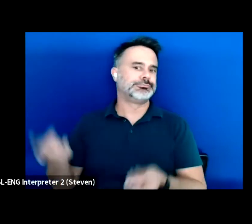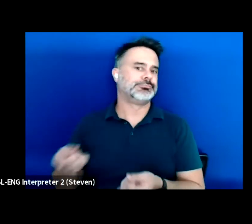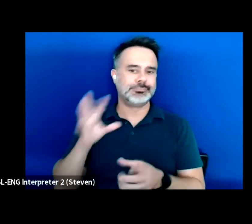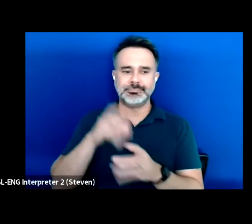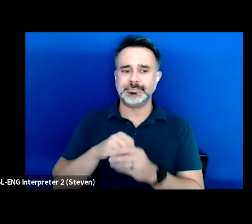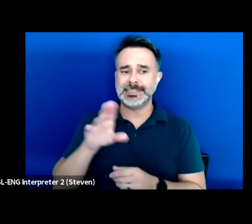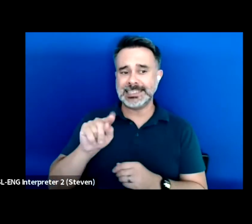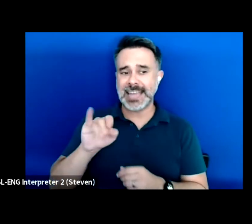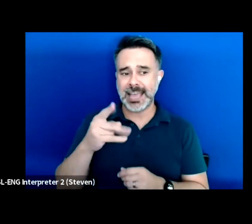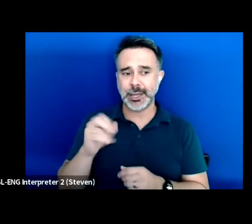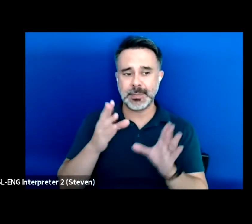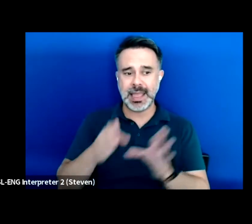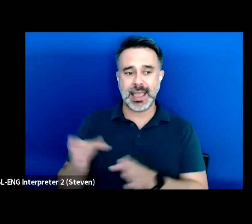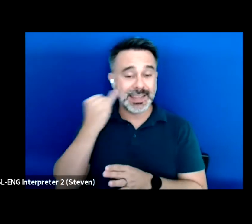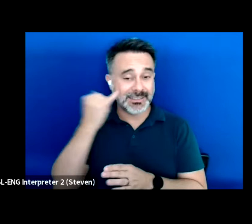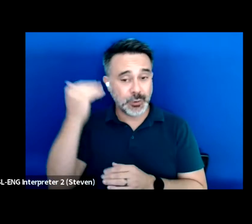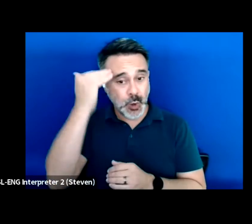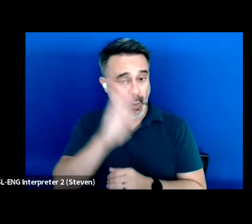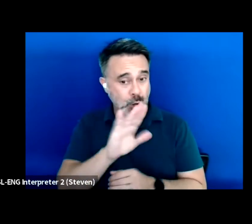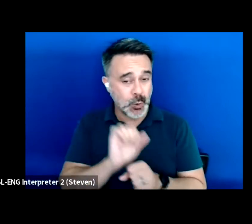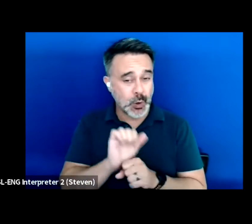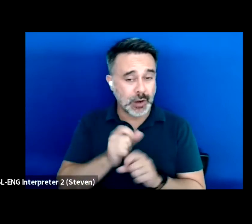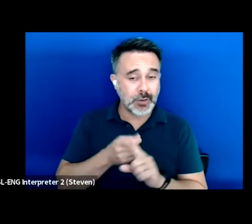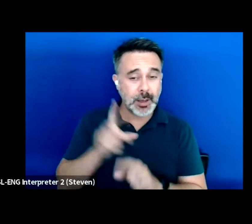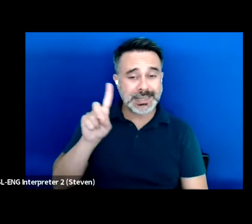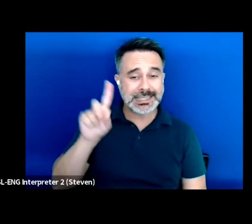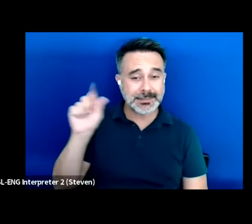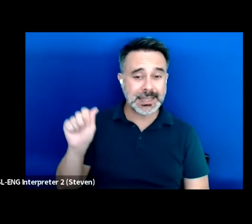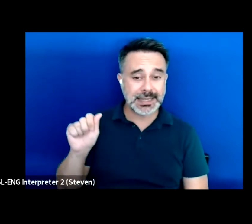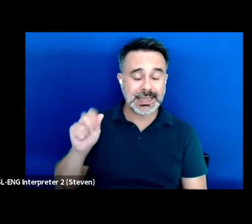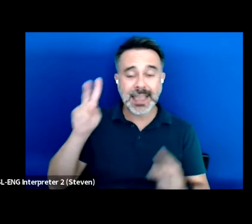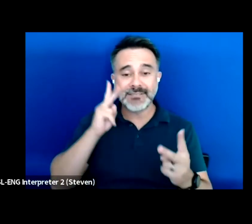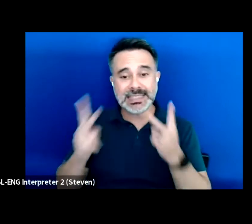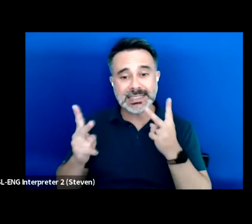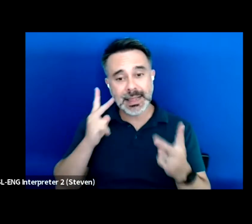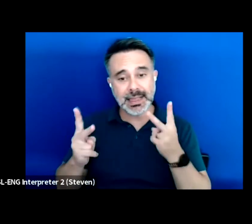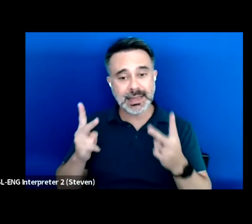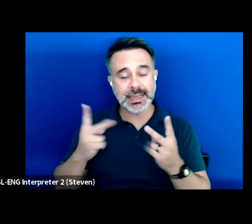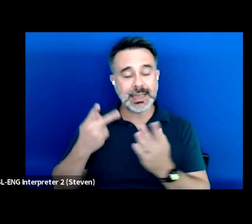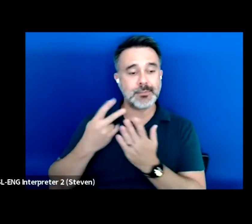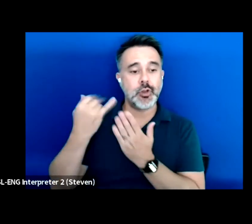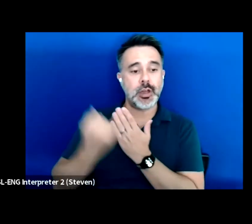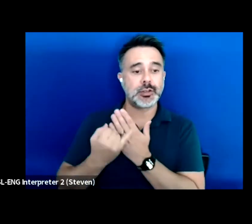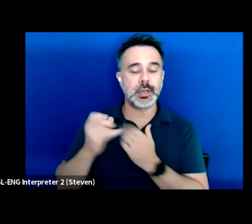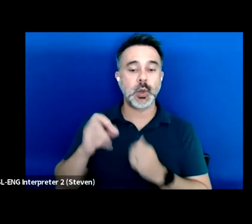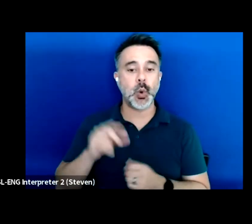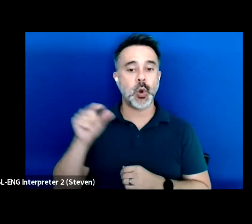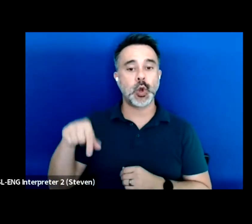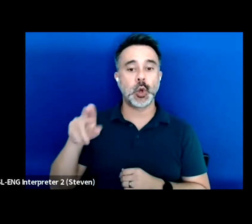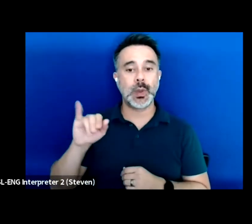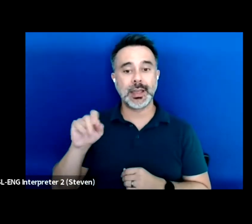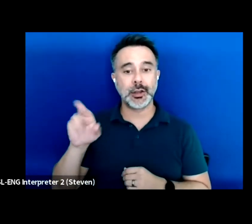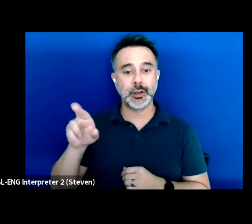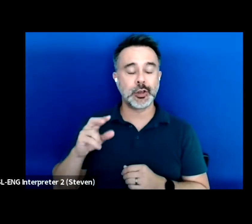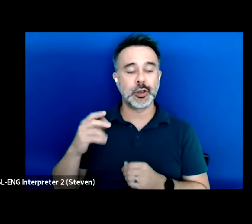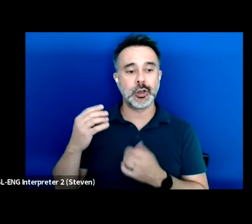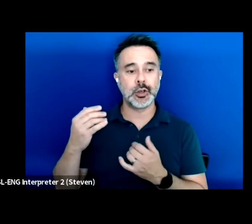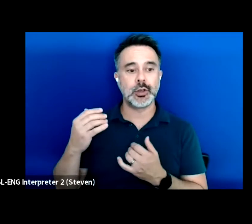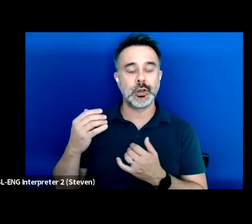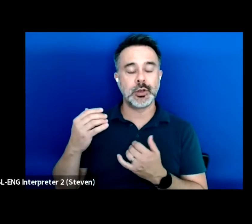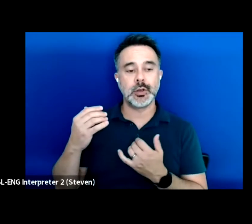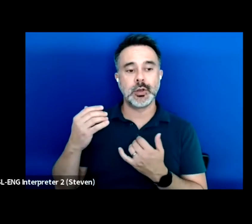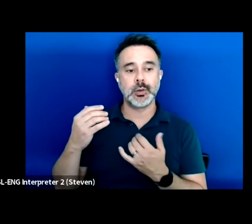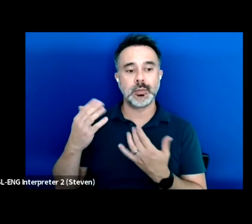to celebrate our big cat friend, writer, mischief maker, and disabled oracle, Alice Wong.